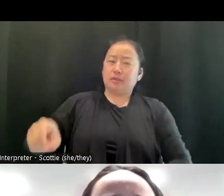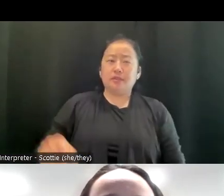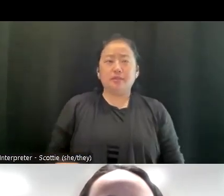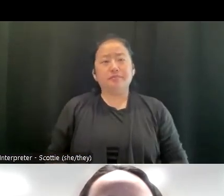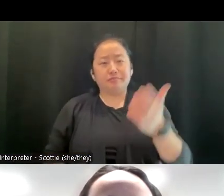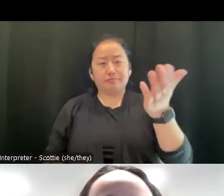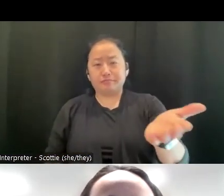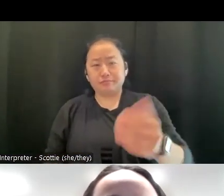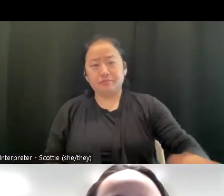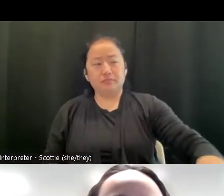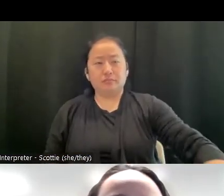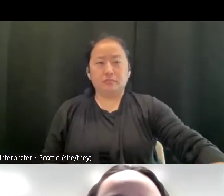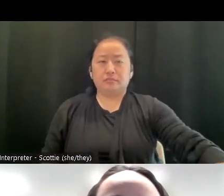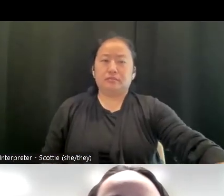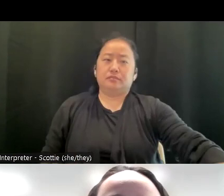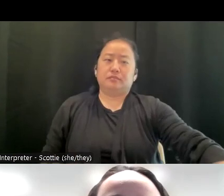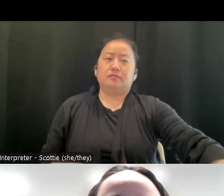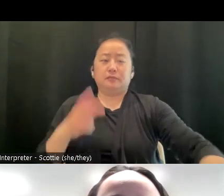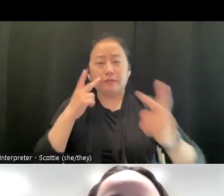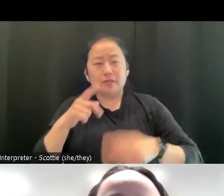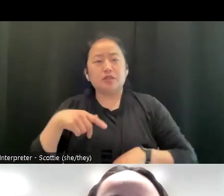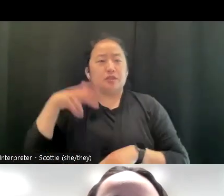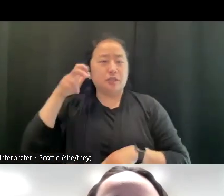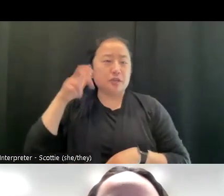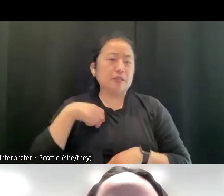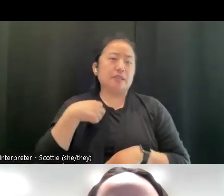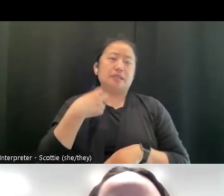speech communication, learning cognition and development, mobility seating and positioning,